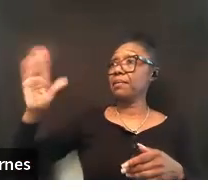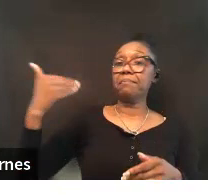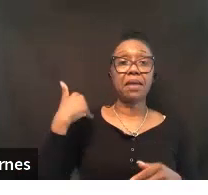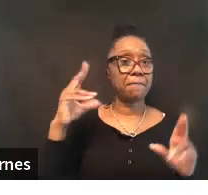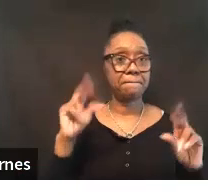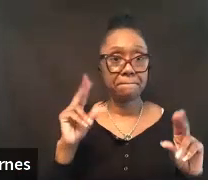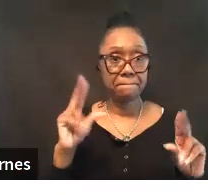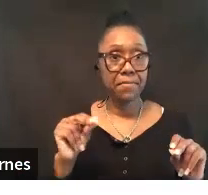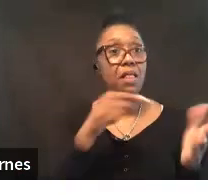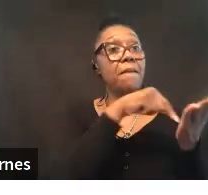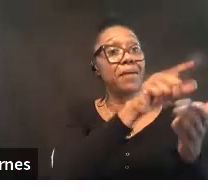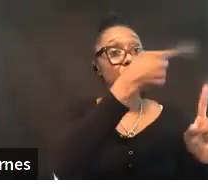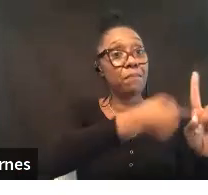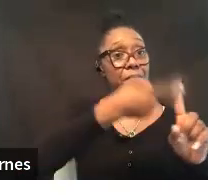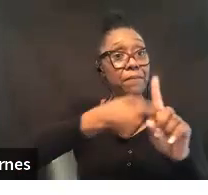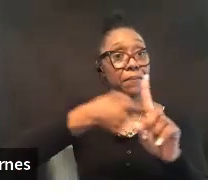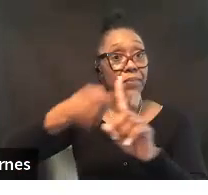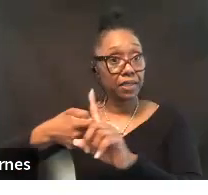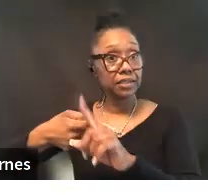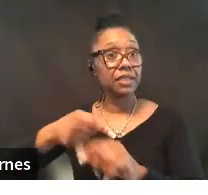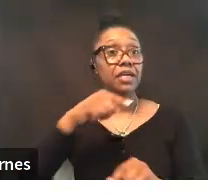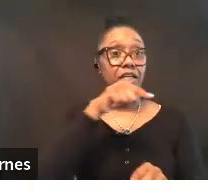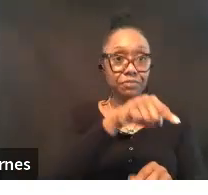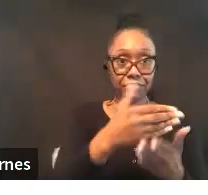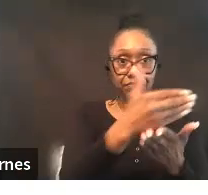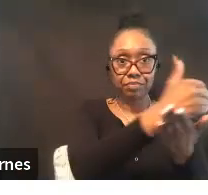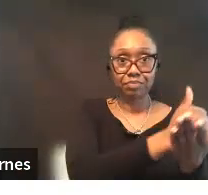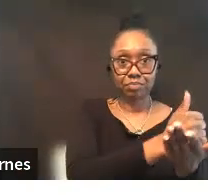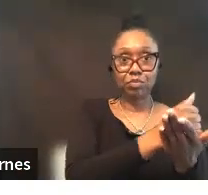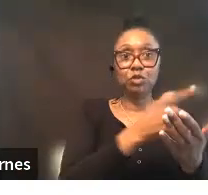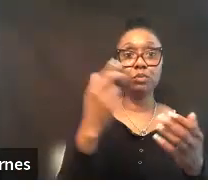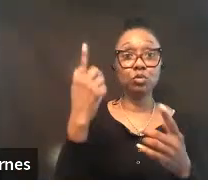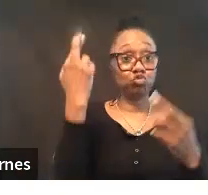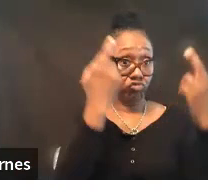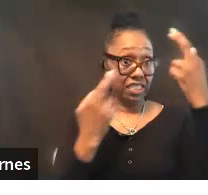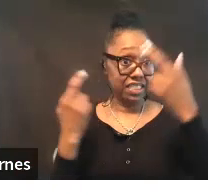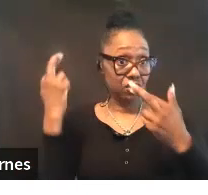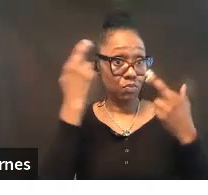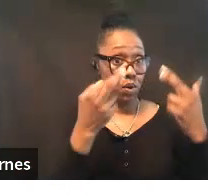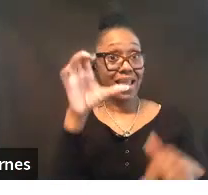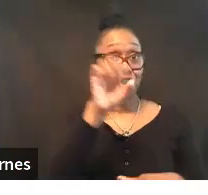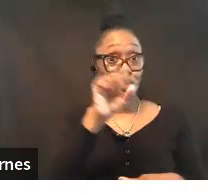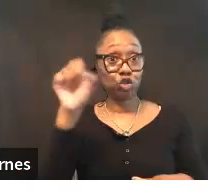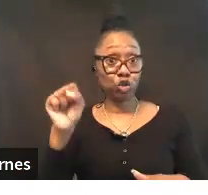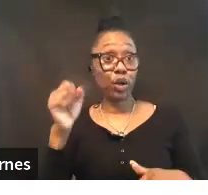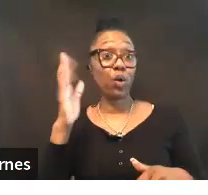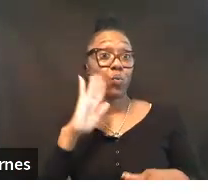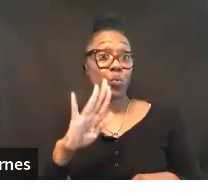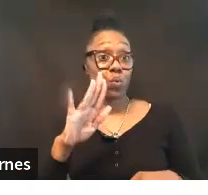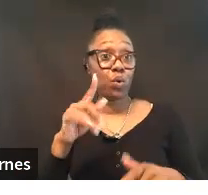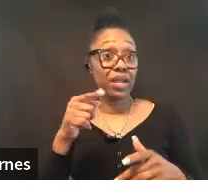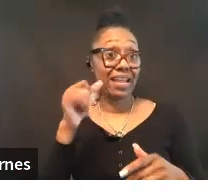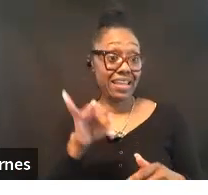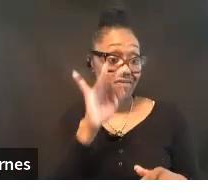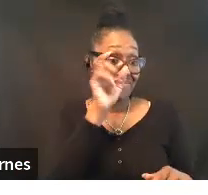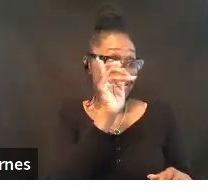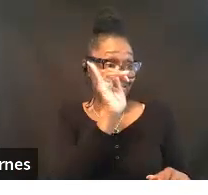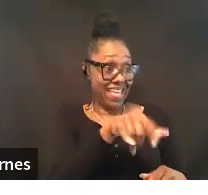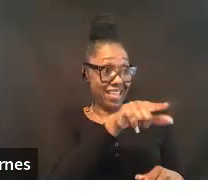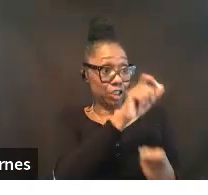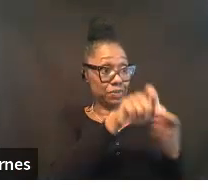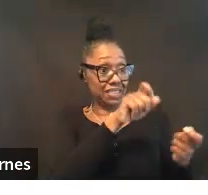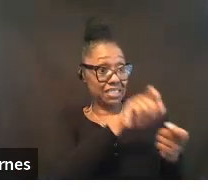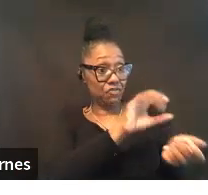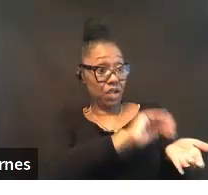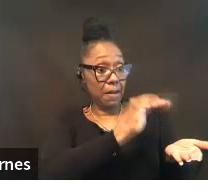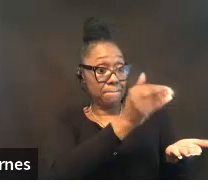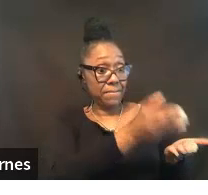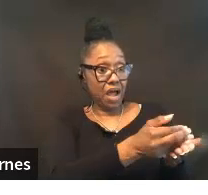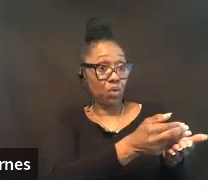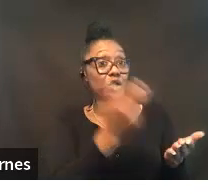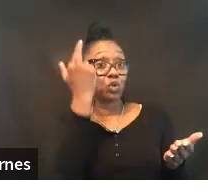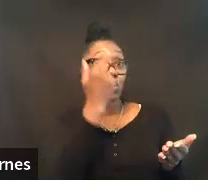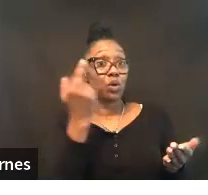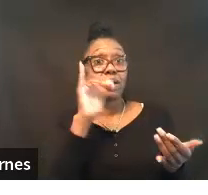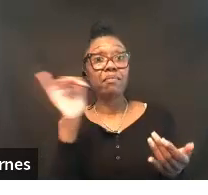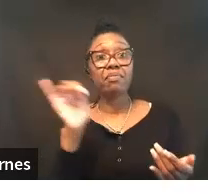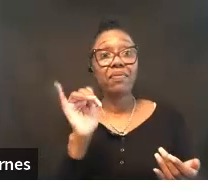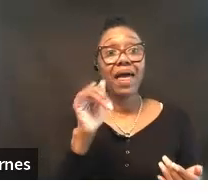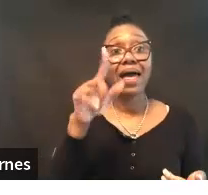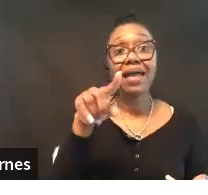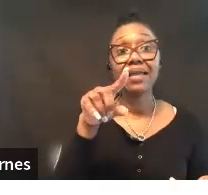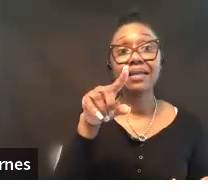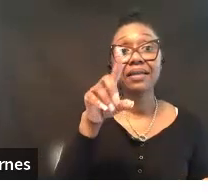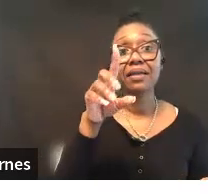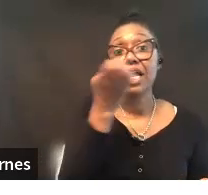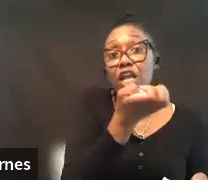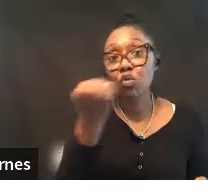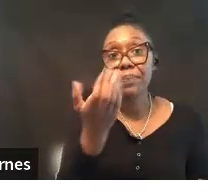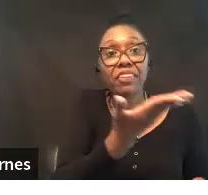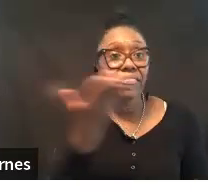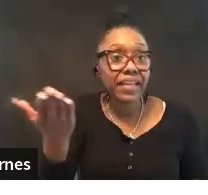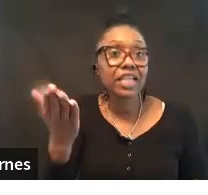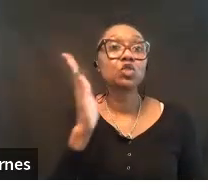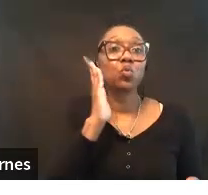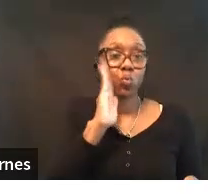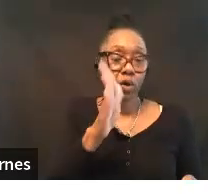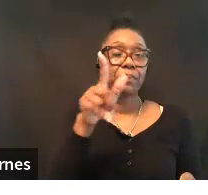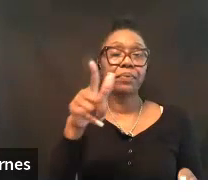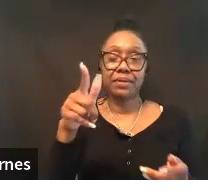Whether or not a particular expense is reasonable. And the cost of durable items may be prorated over a 12 month period.